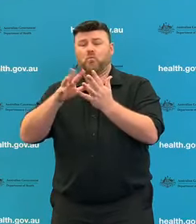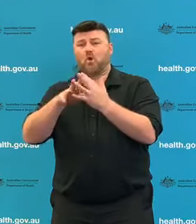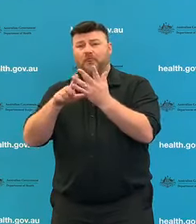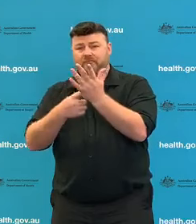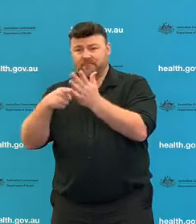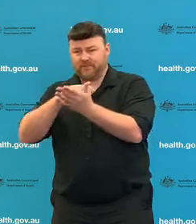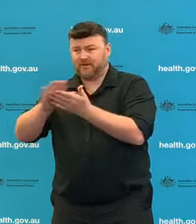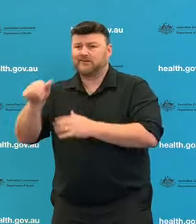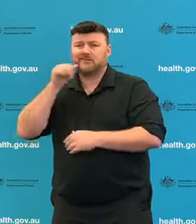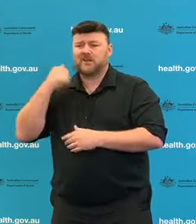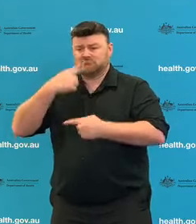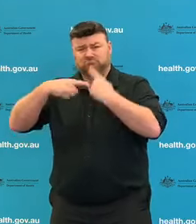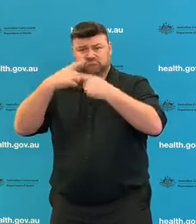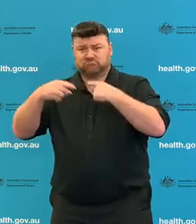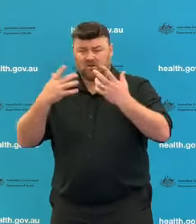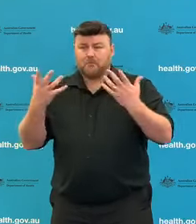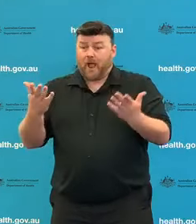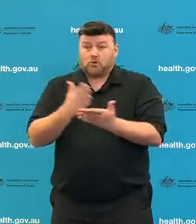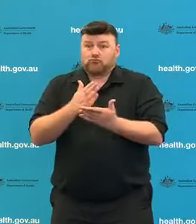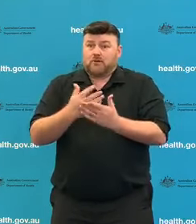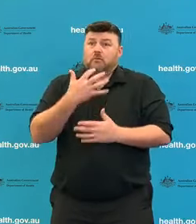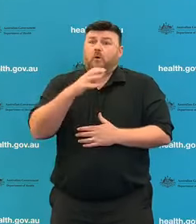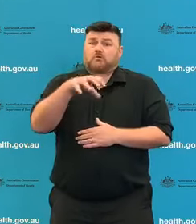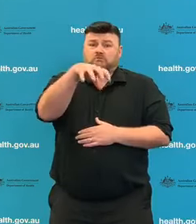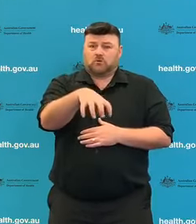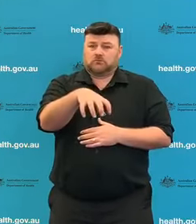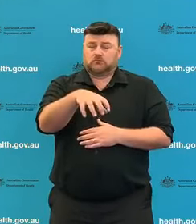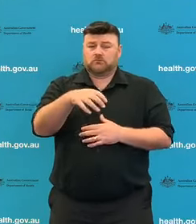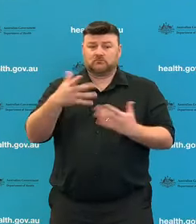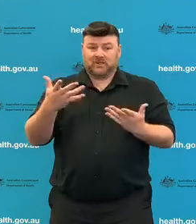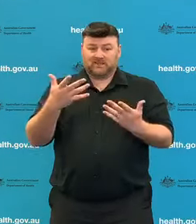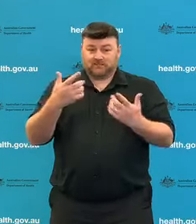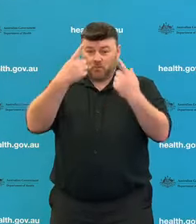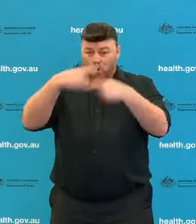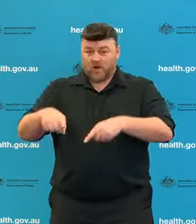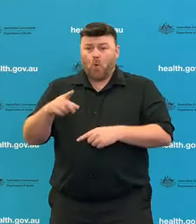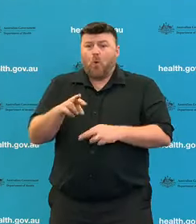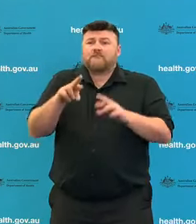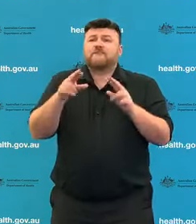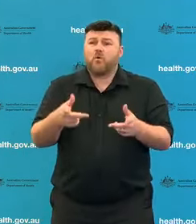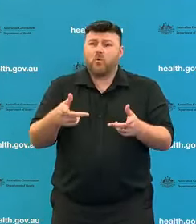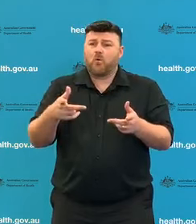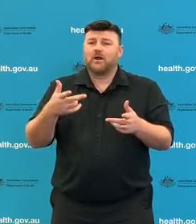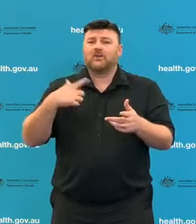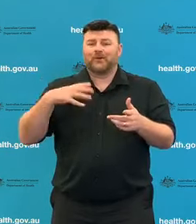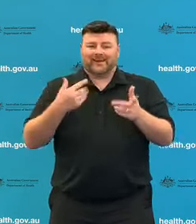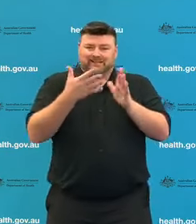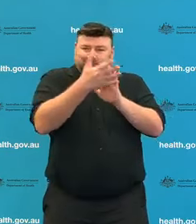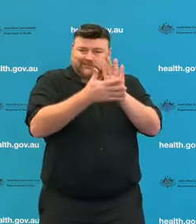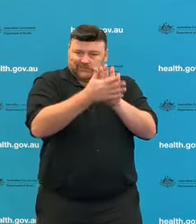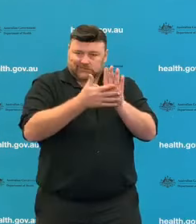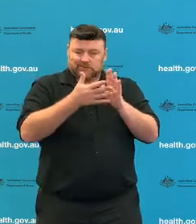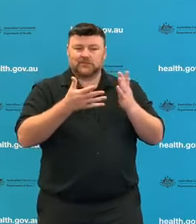and its use is really about what are you intending to use it for. Therefore the definition is important and so definition of hot spots can be